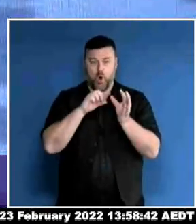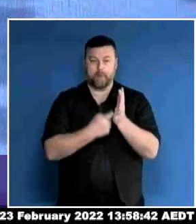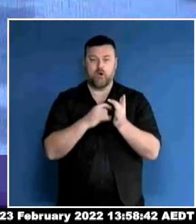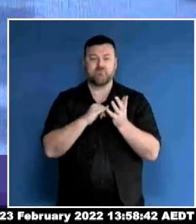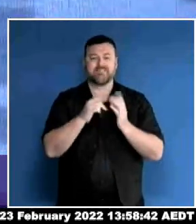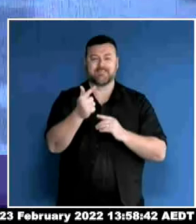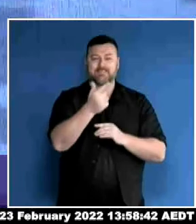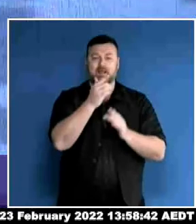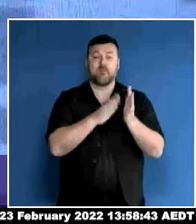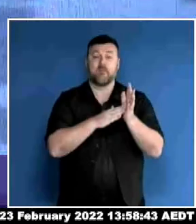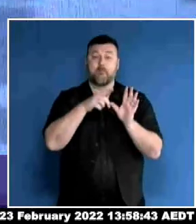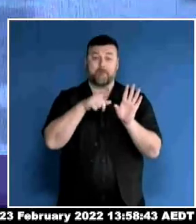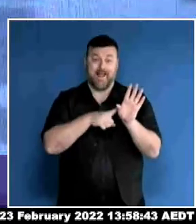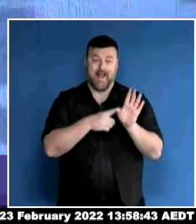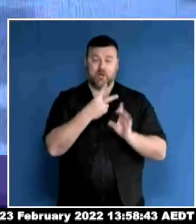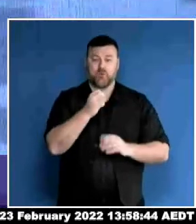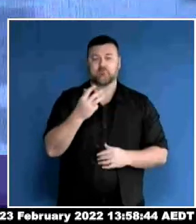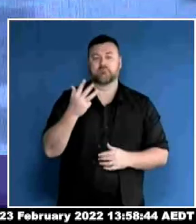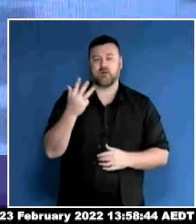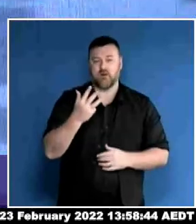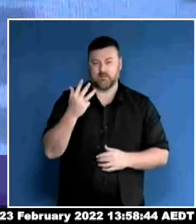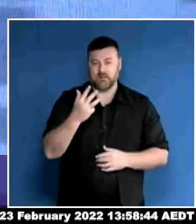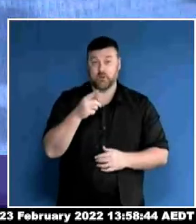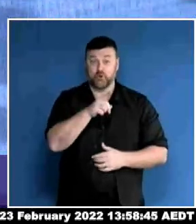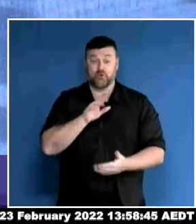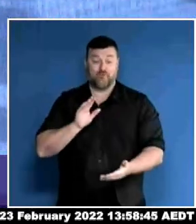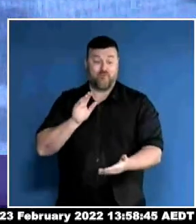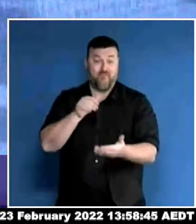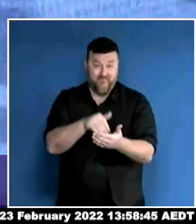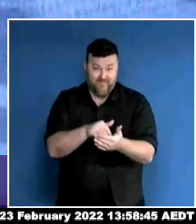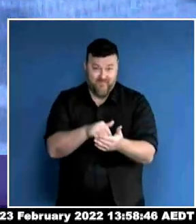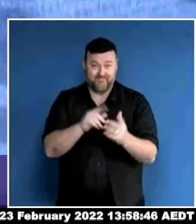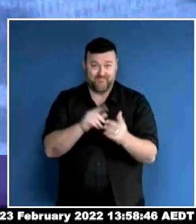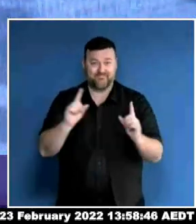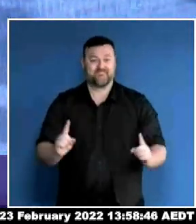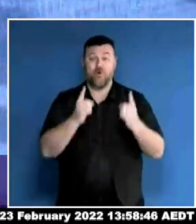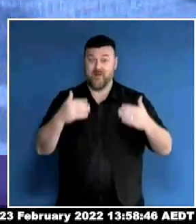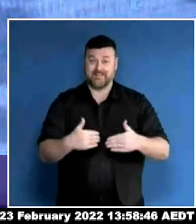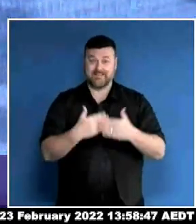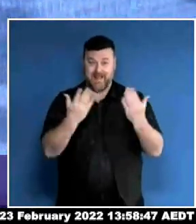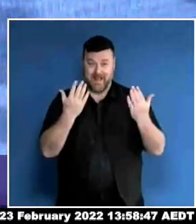And you rocked up on the first day to Rehab - to a Rehab Management office.